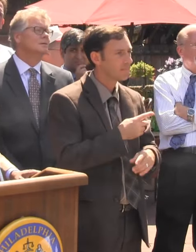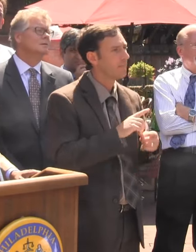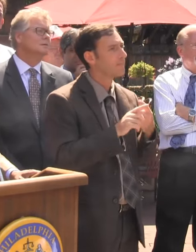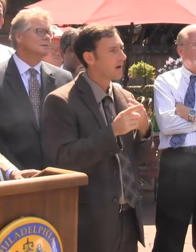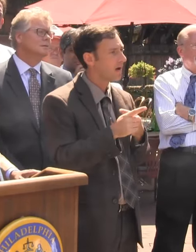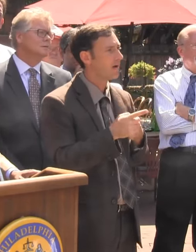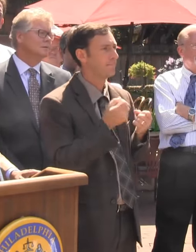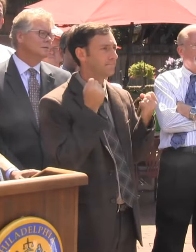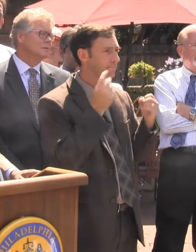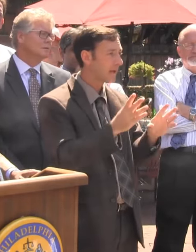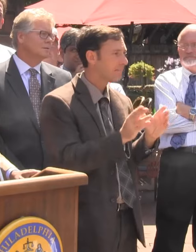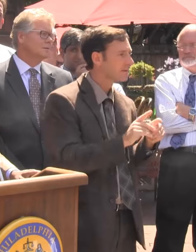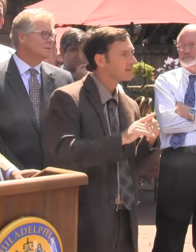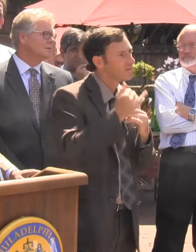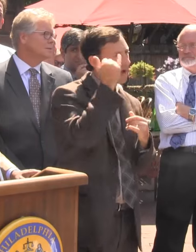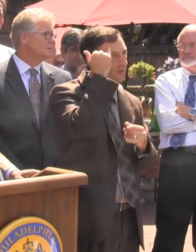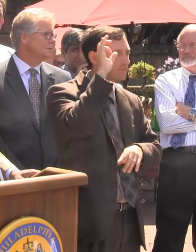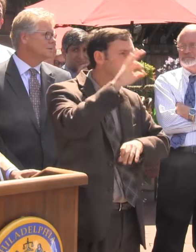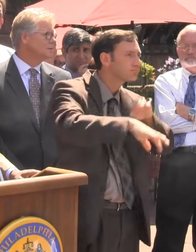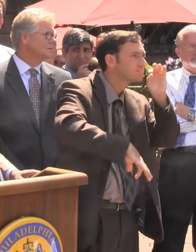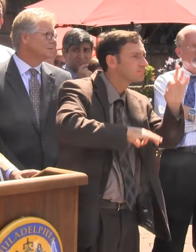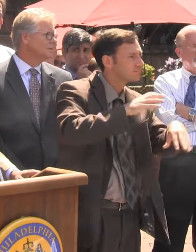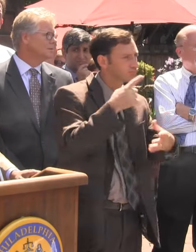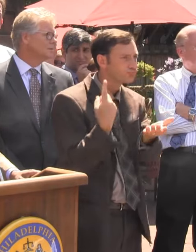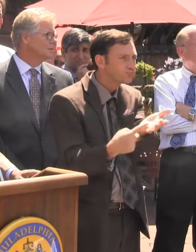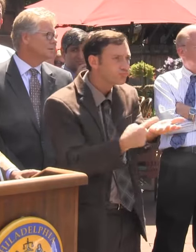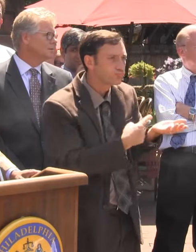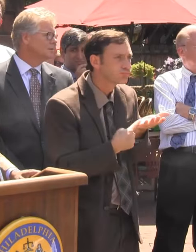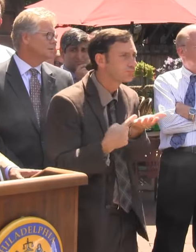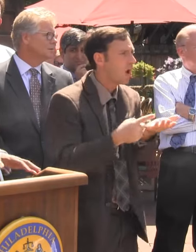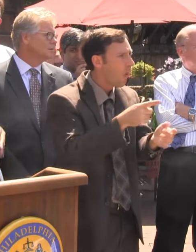of these meetings, different ideas come up and we say "Hey that sounds like fun or that